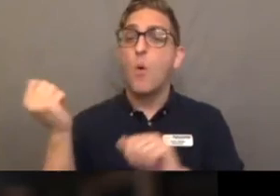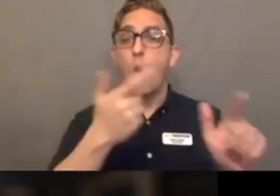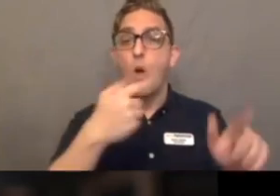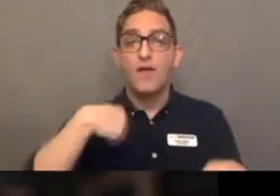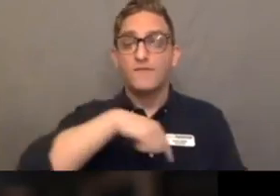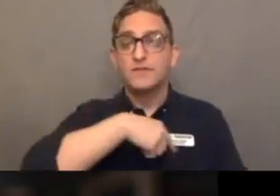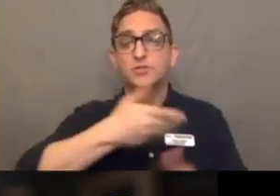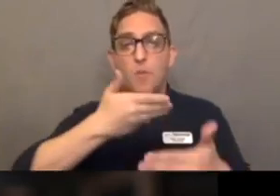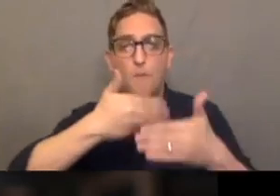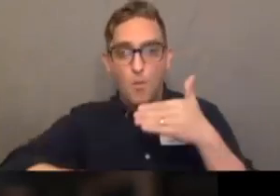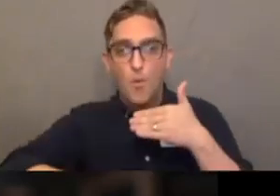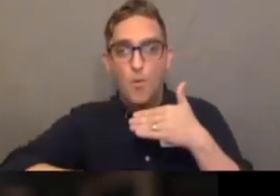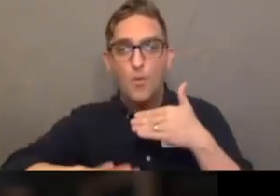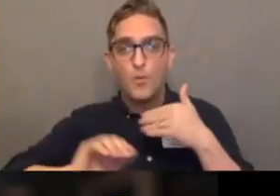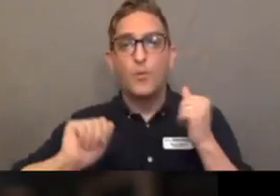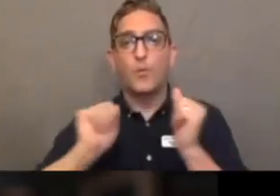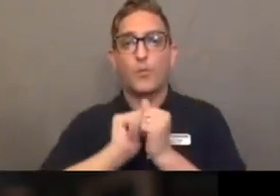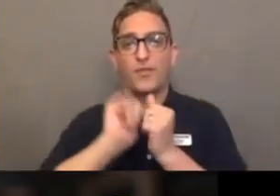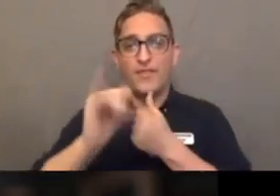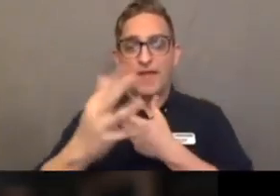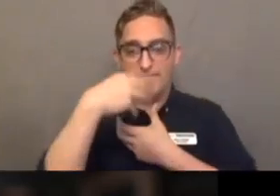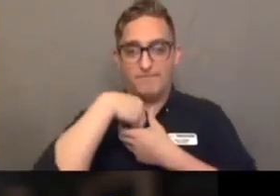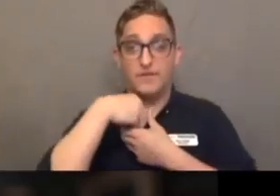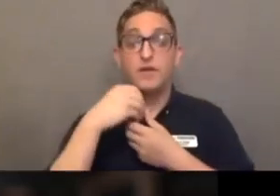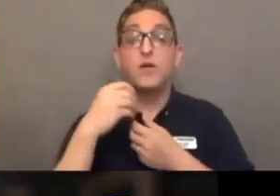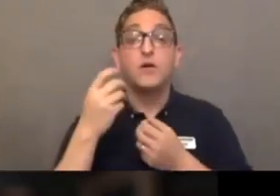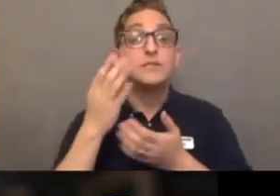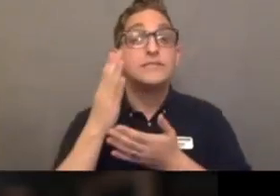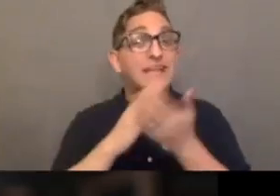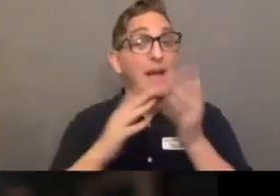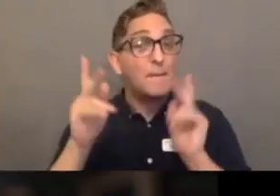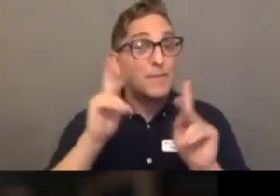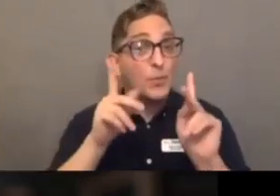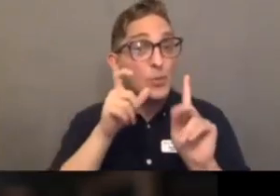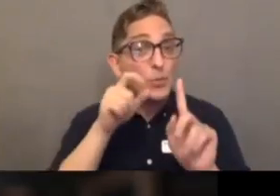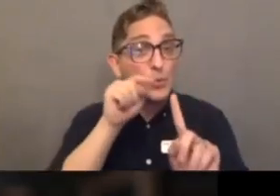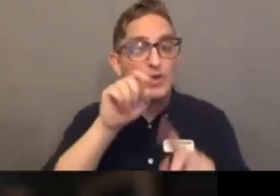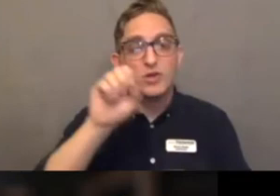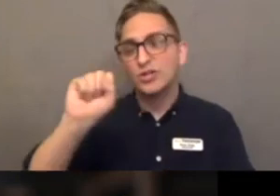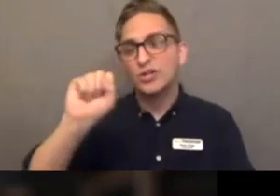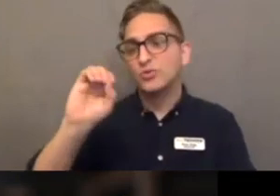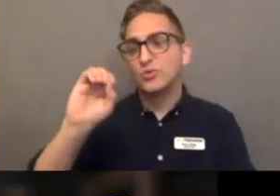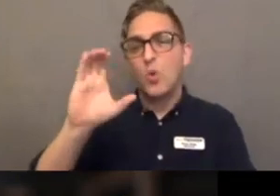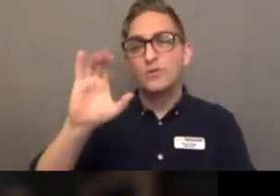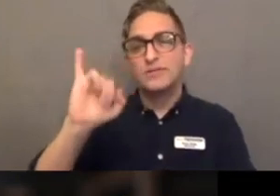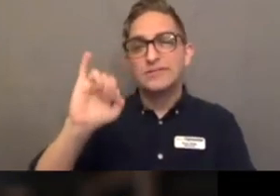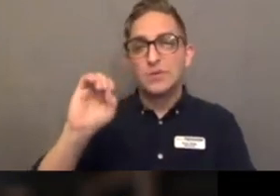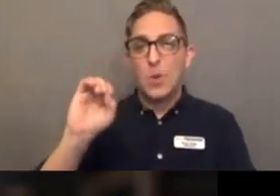we know who aren't born with empathy. Those are sociopaths. We know they don't empathy